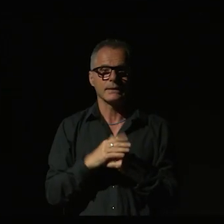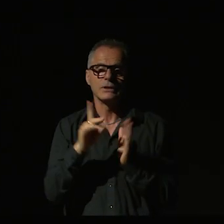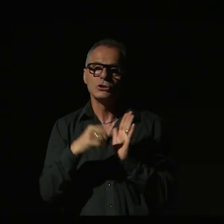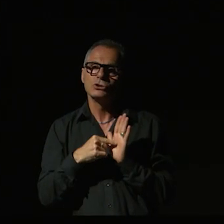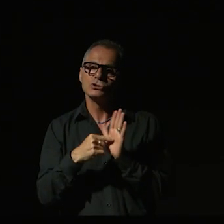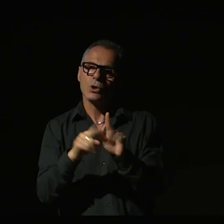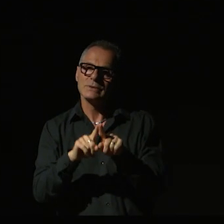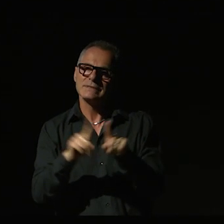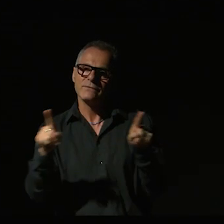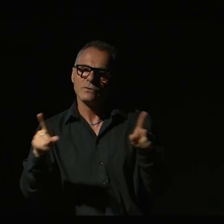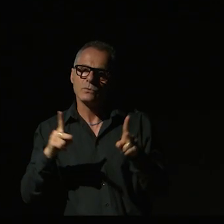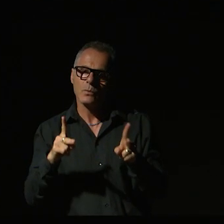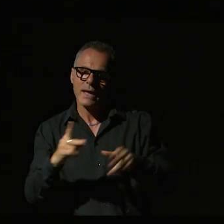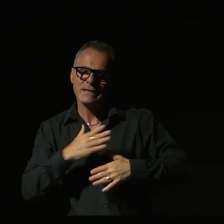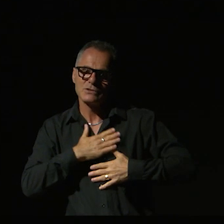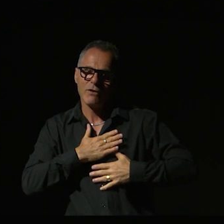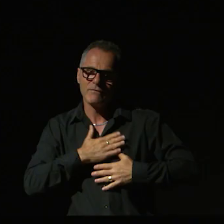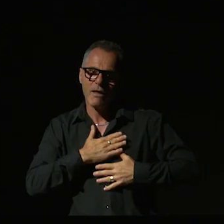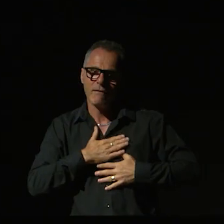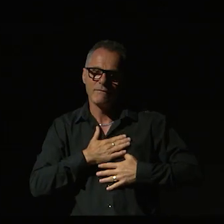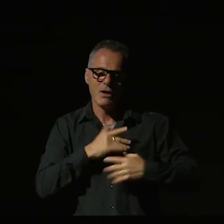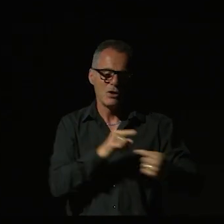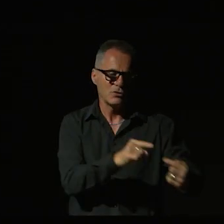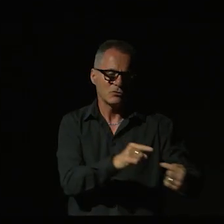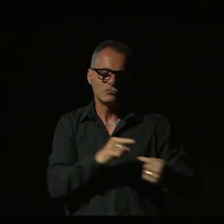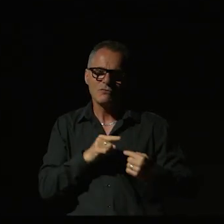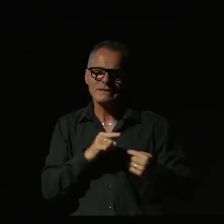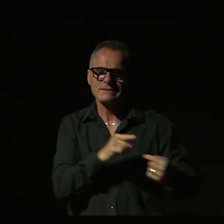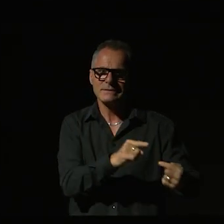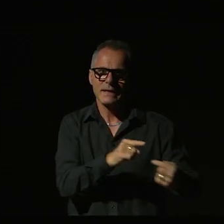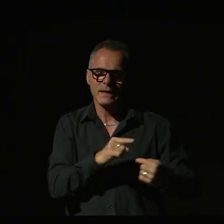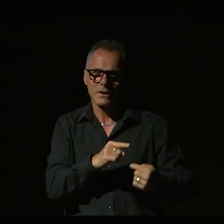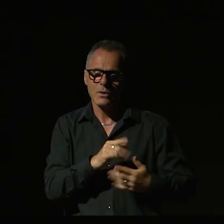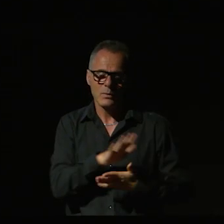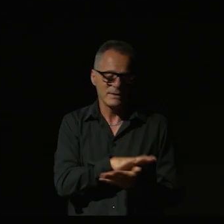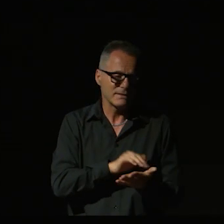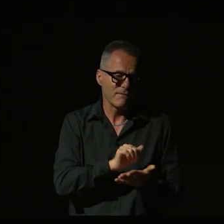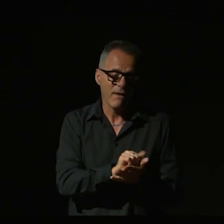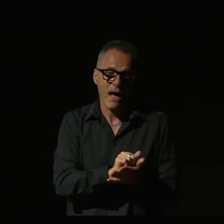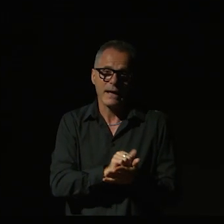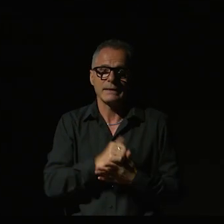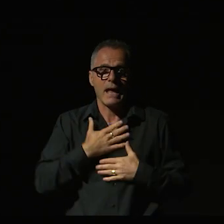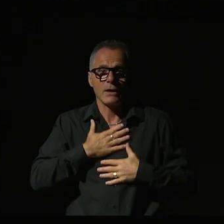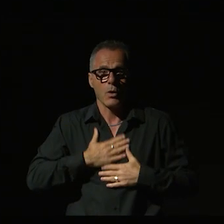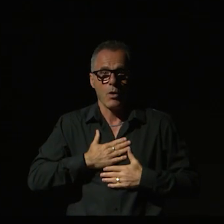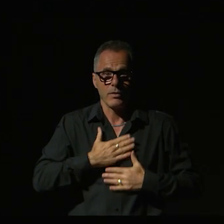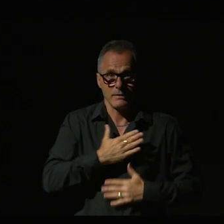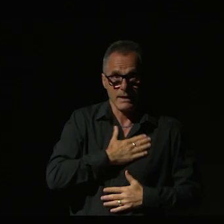the wrestling between divine and earthly love, the extinction of impure desire to console emotion with reason